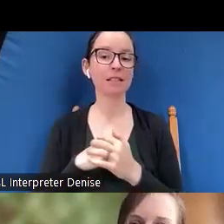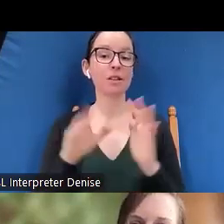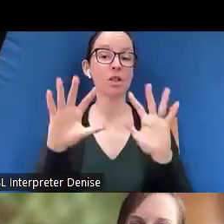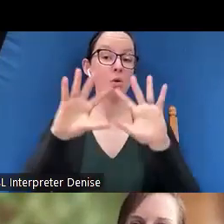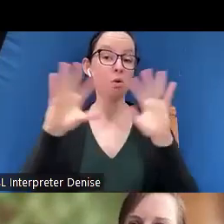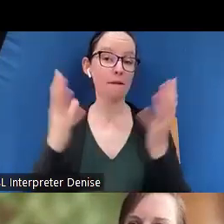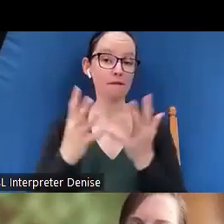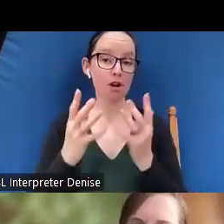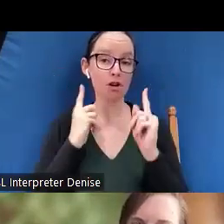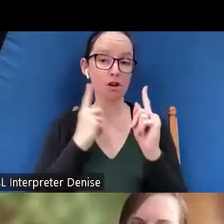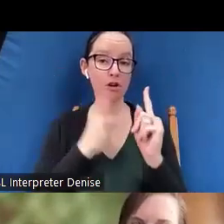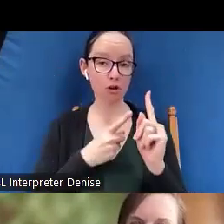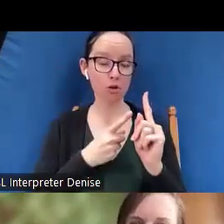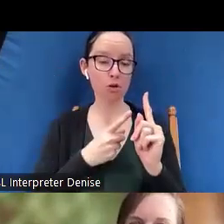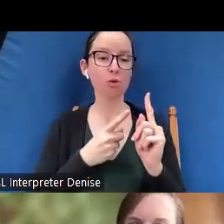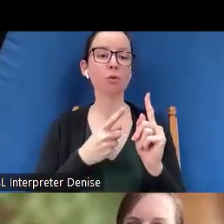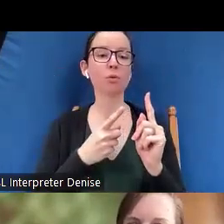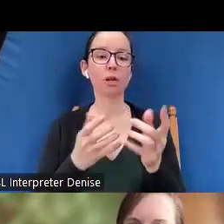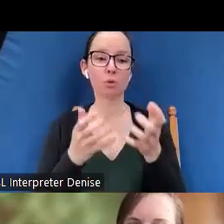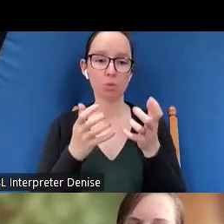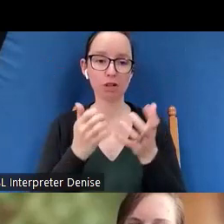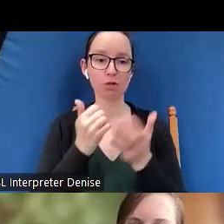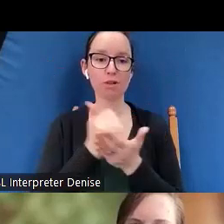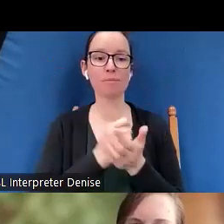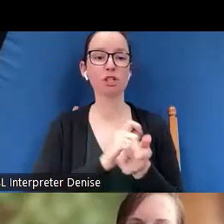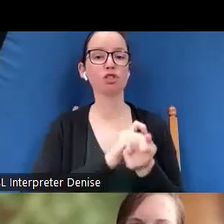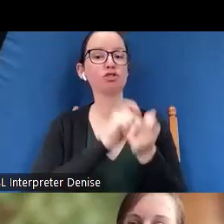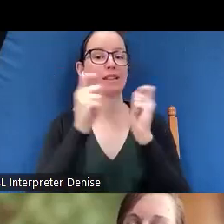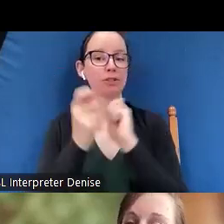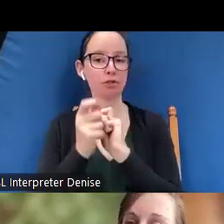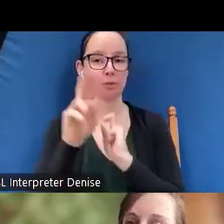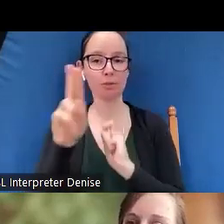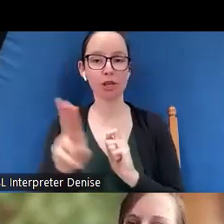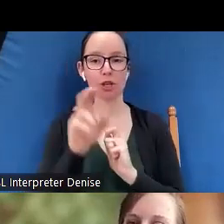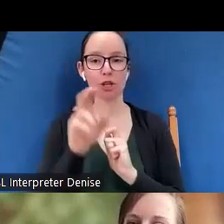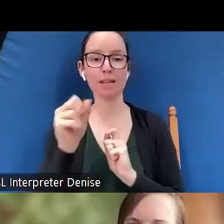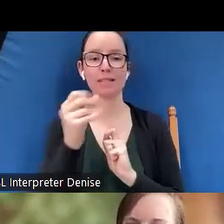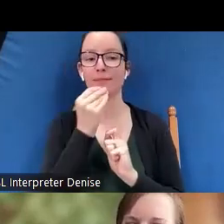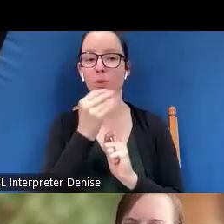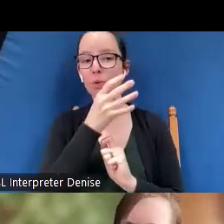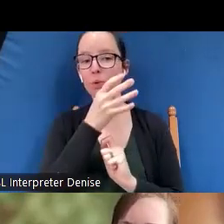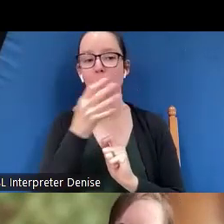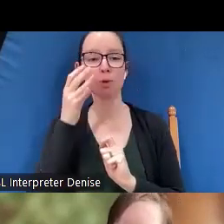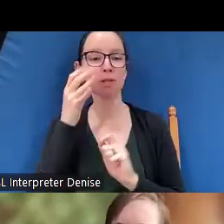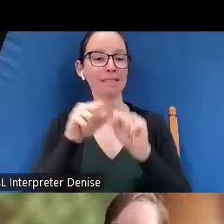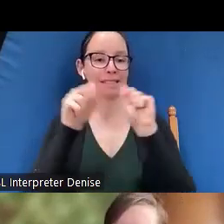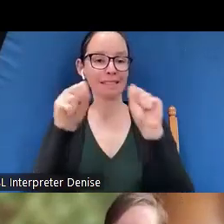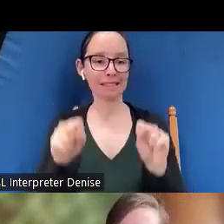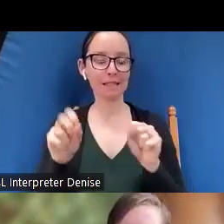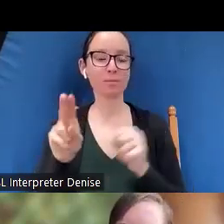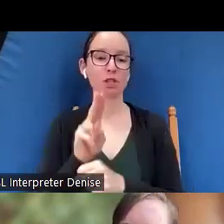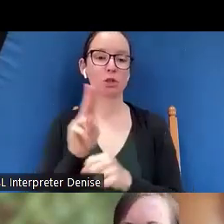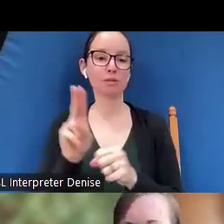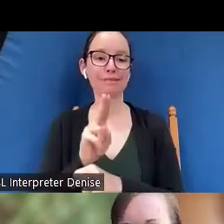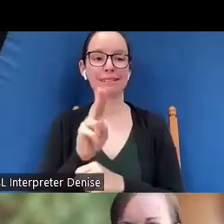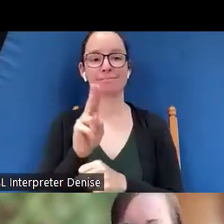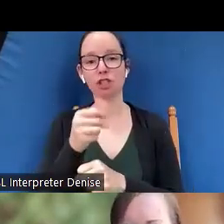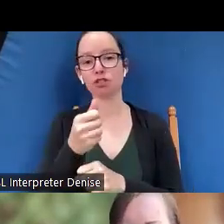help transform the US food and AG system and as you know, using transdisciplinary approaches. So that's why we're here on this webinar.